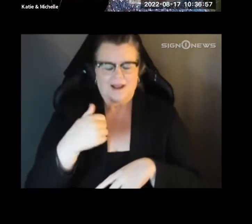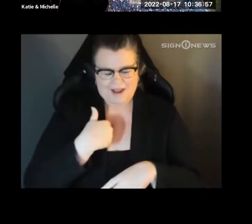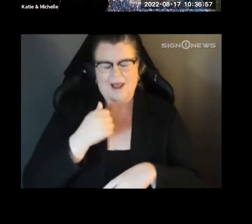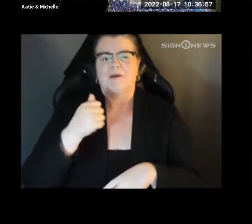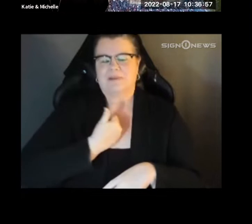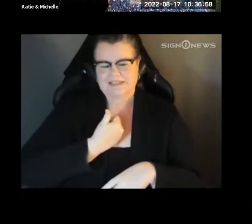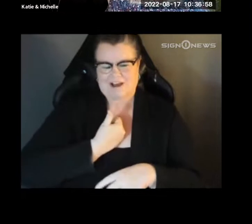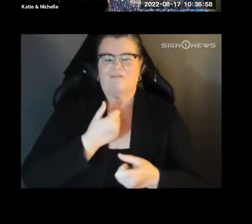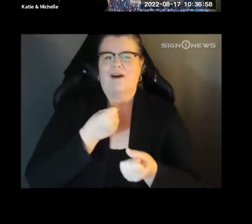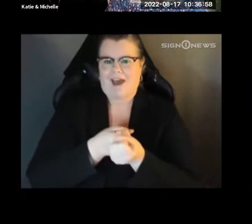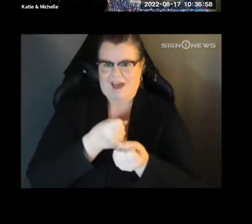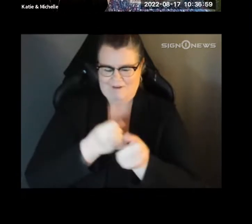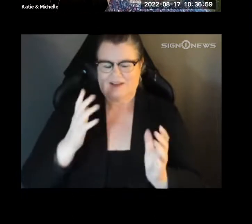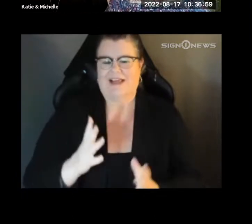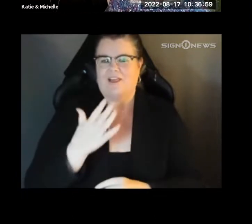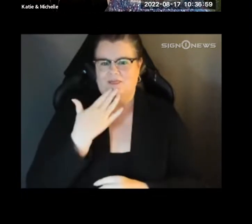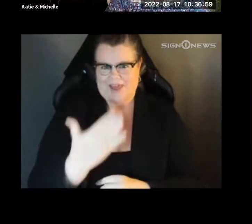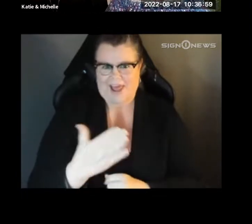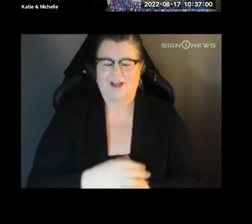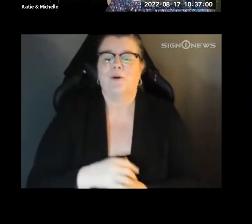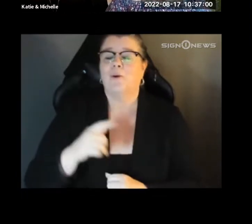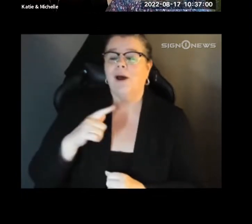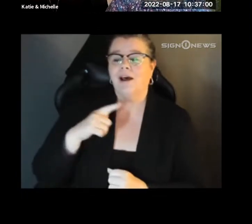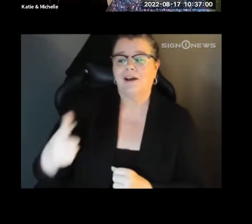thank you Sheila the one and only